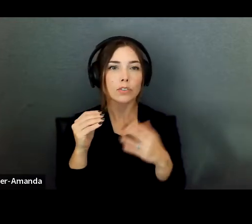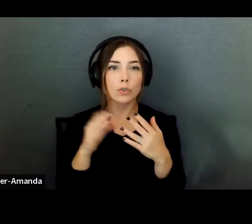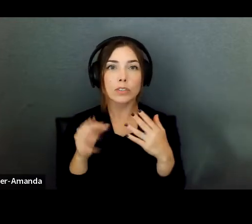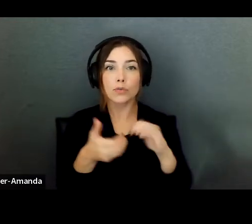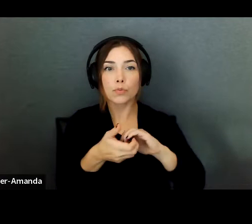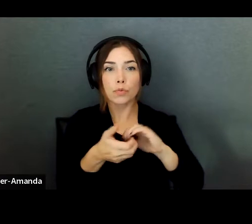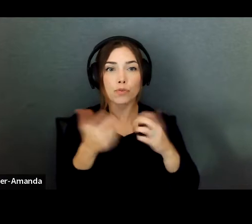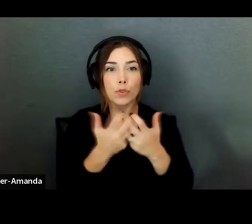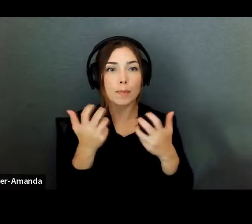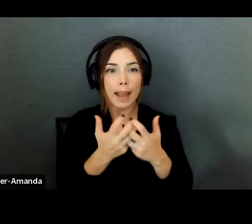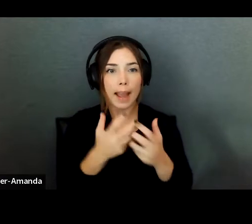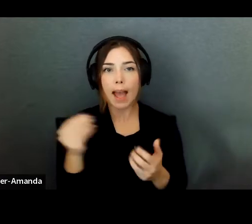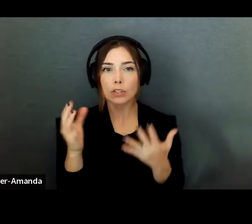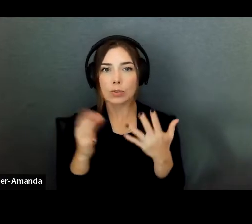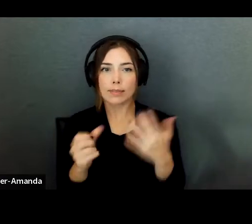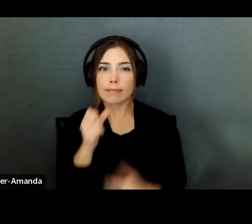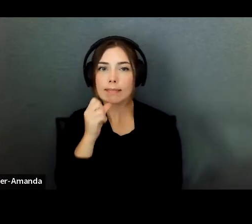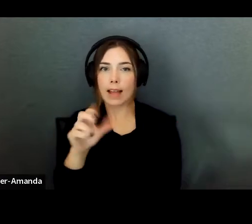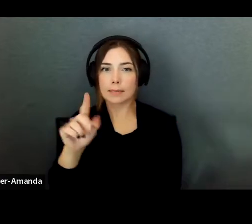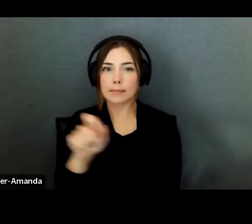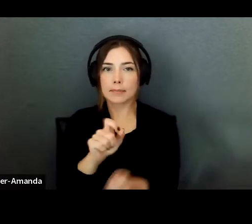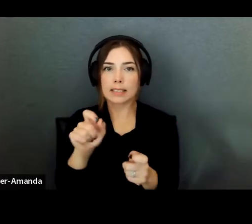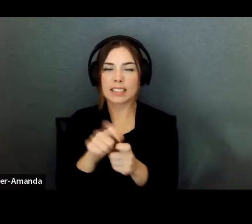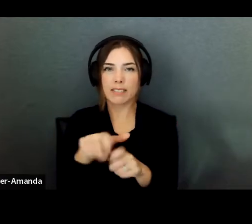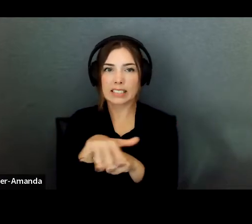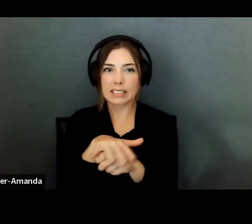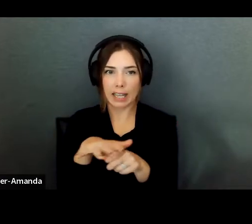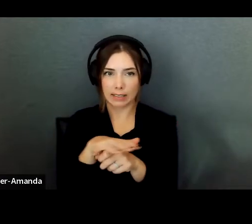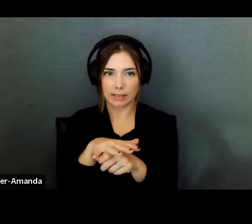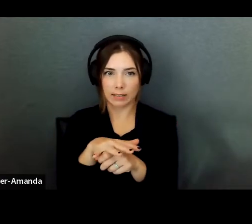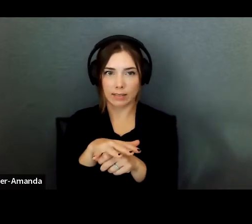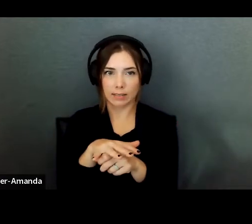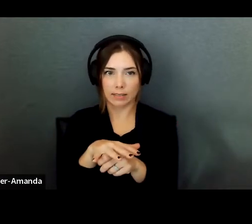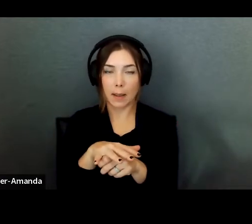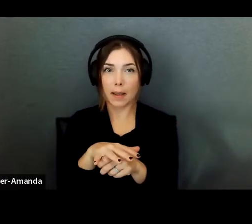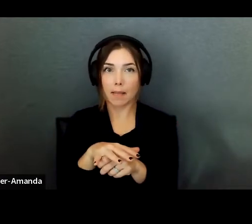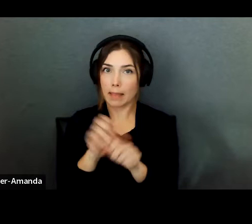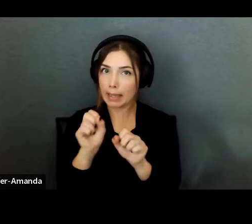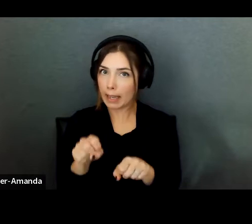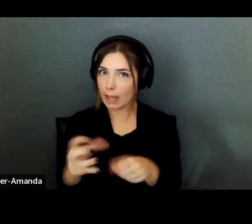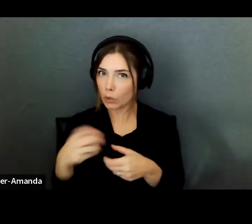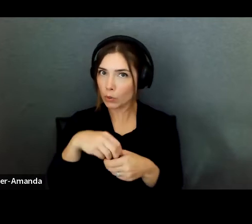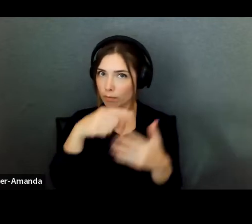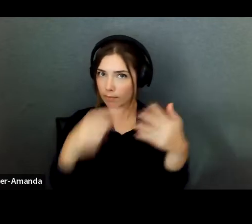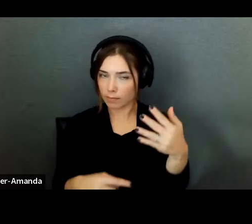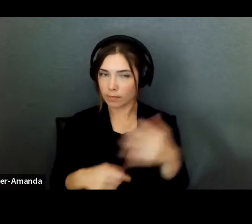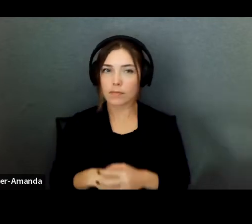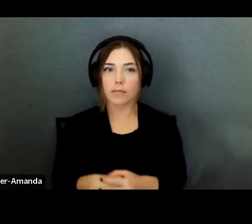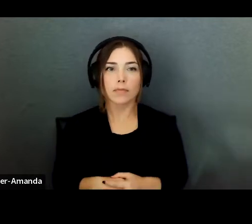In other words a corrective action plan may delineate how a certain part of the home and